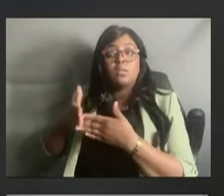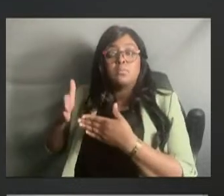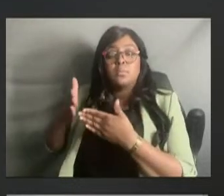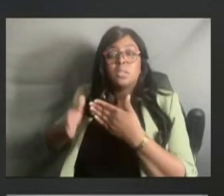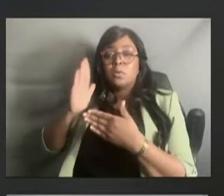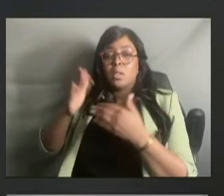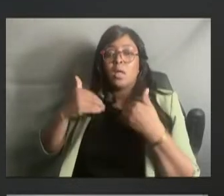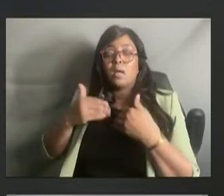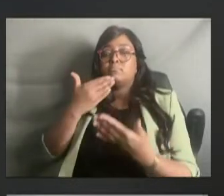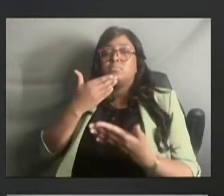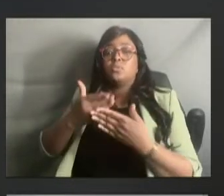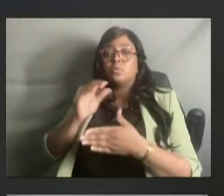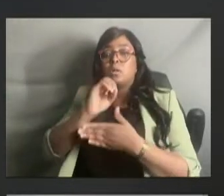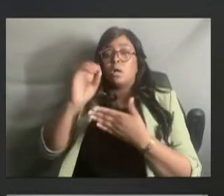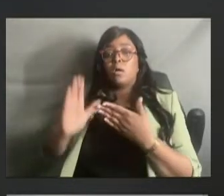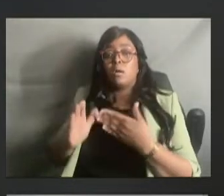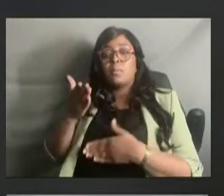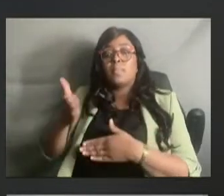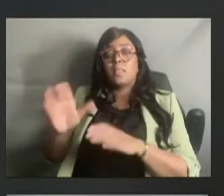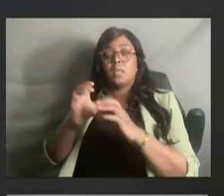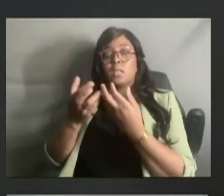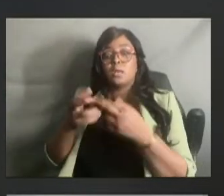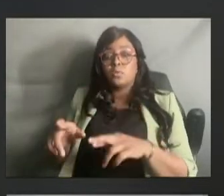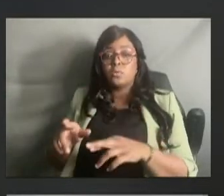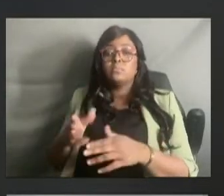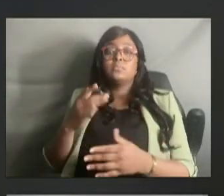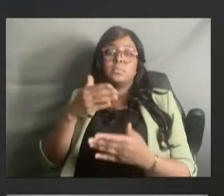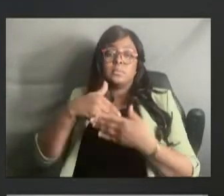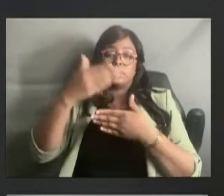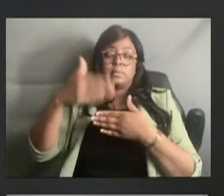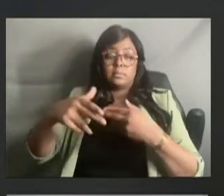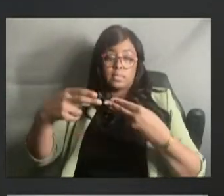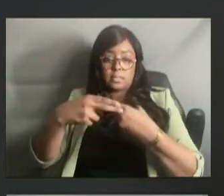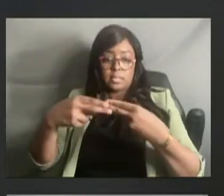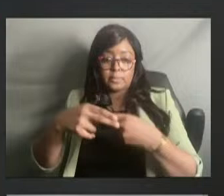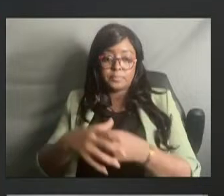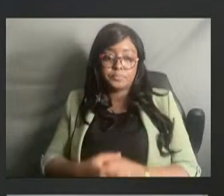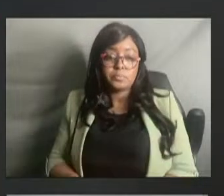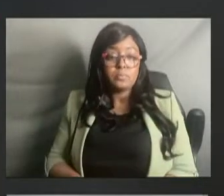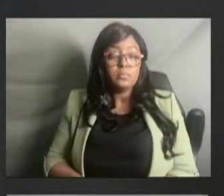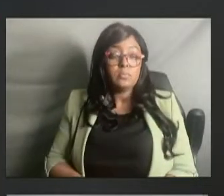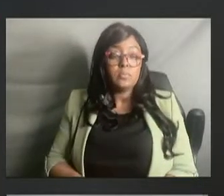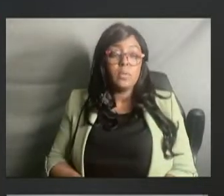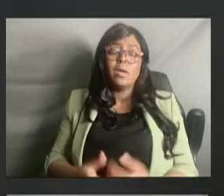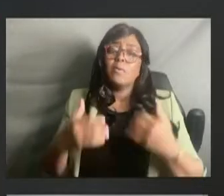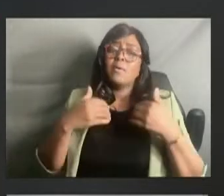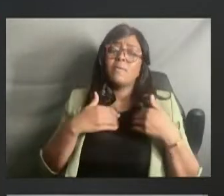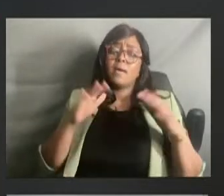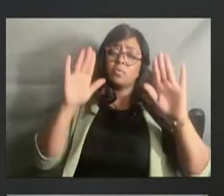work. But hopefully we'll will ultimately lead to good outcomes